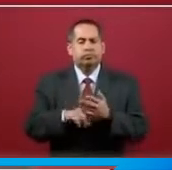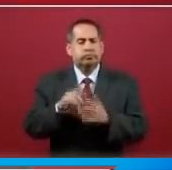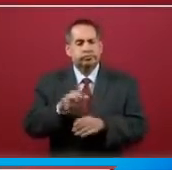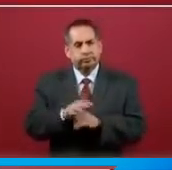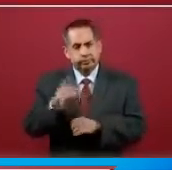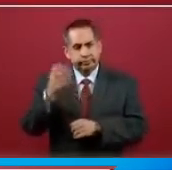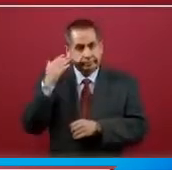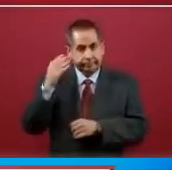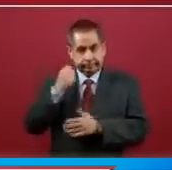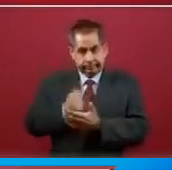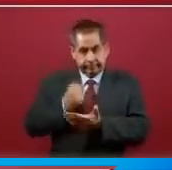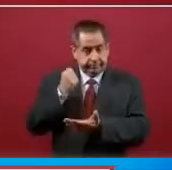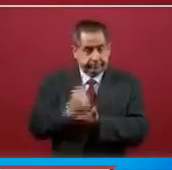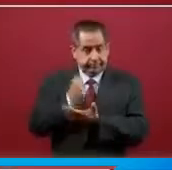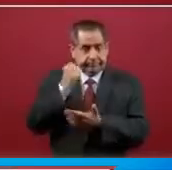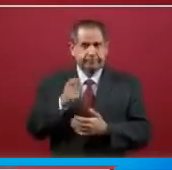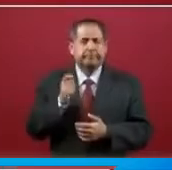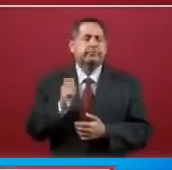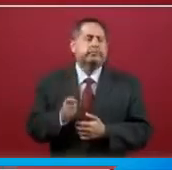an investigation that is totally false